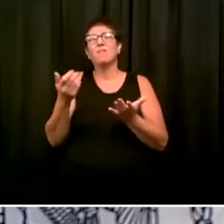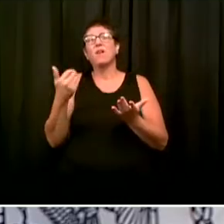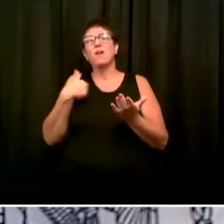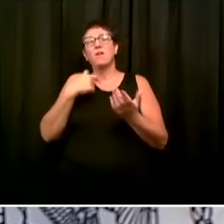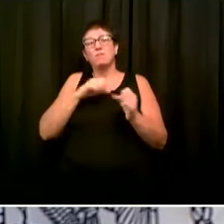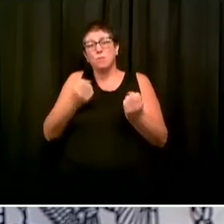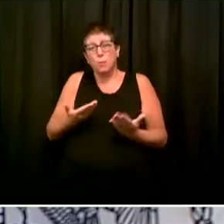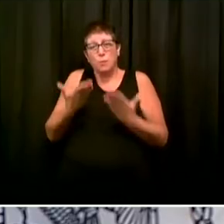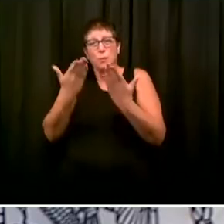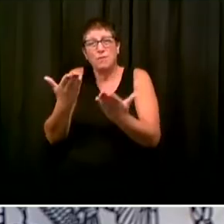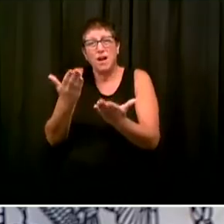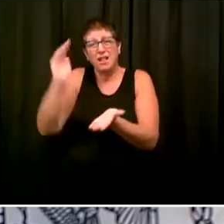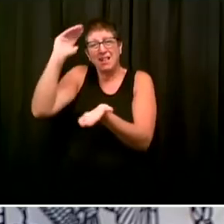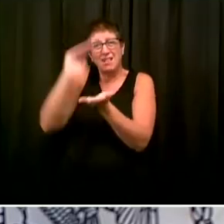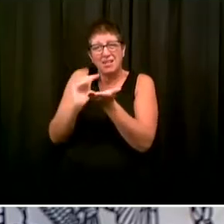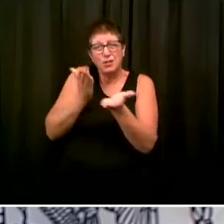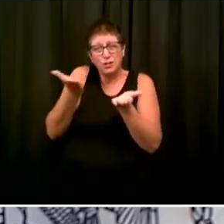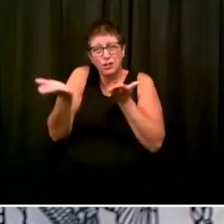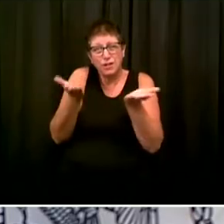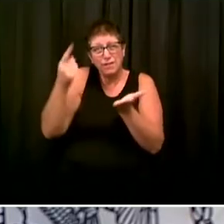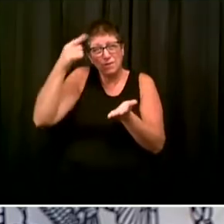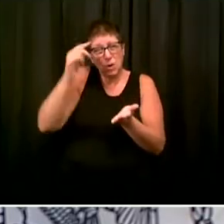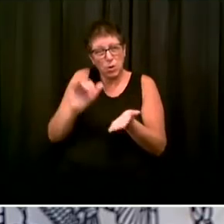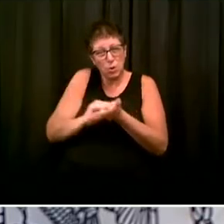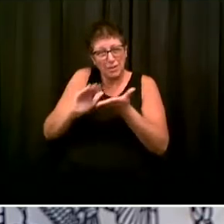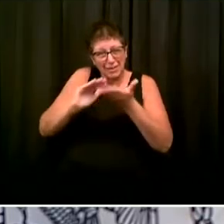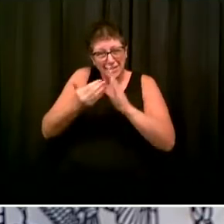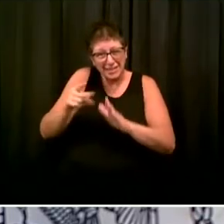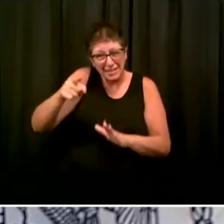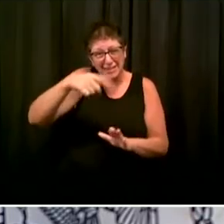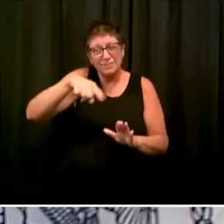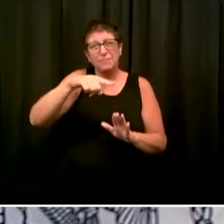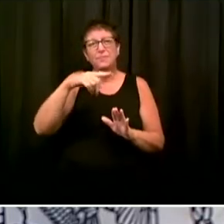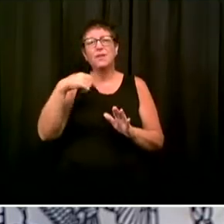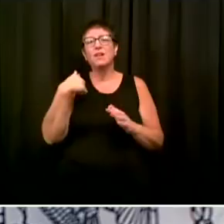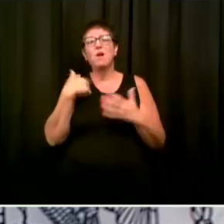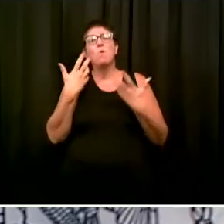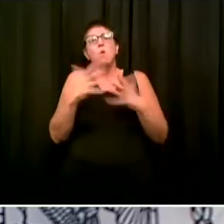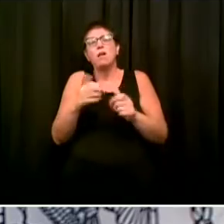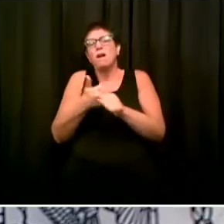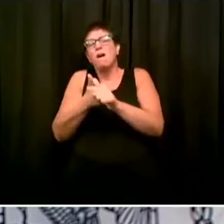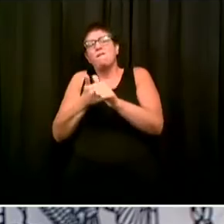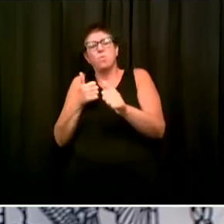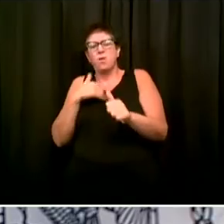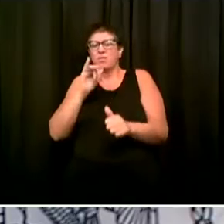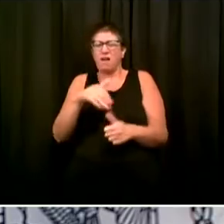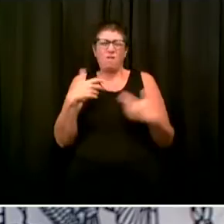PEOPLE OFTH E CITY DON'T BENEFIT, WE WANT TO AVERT THEM.